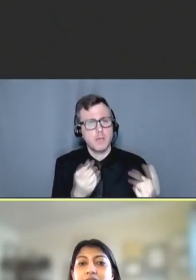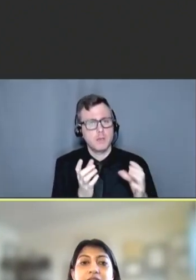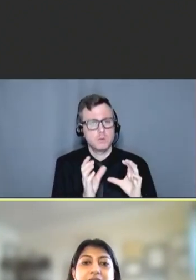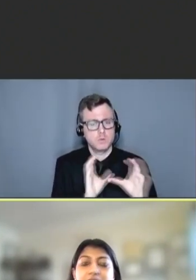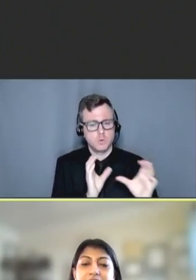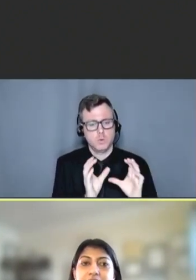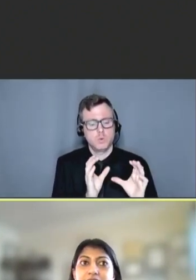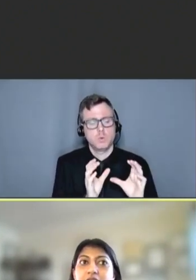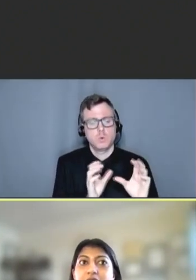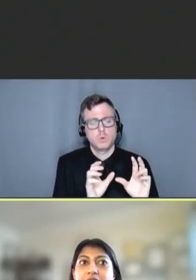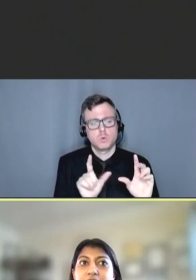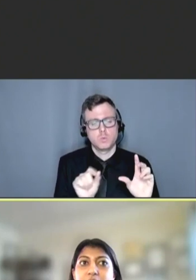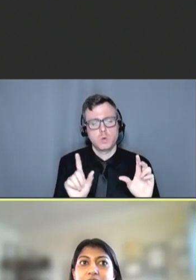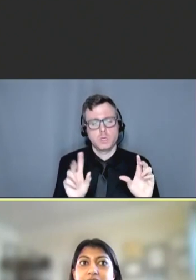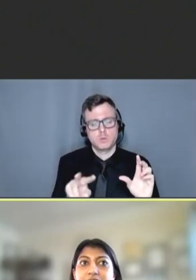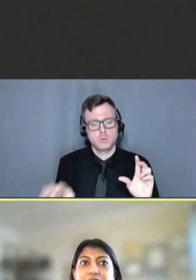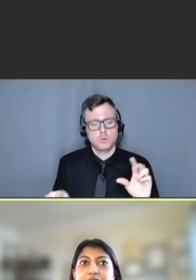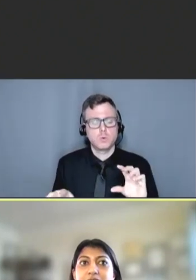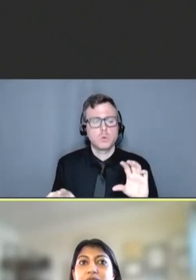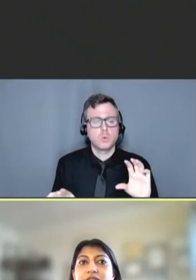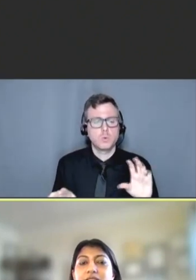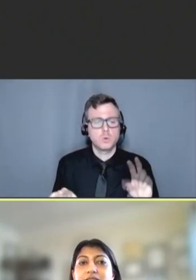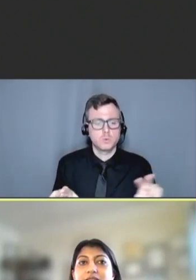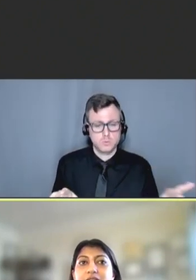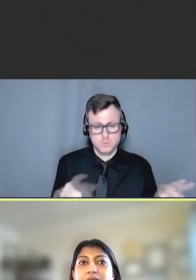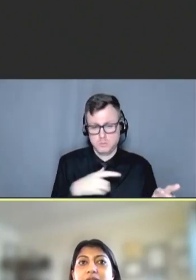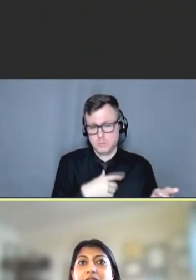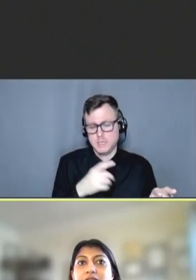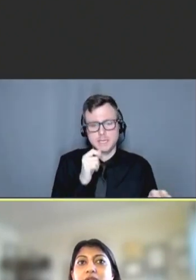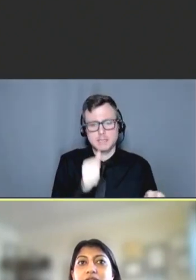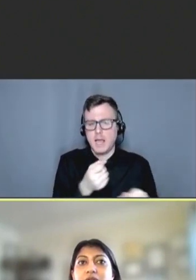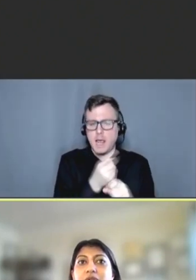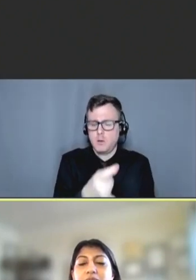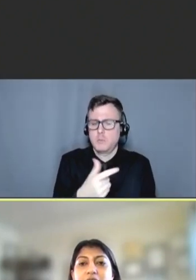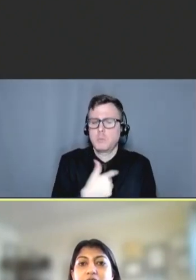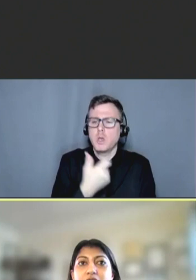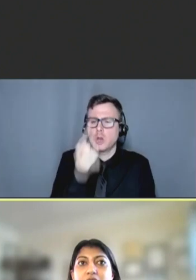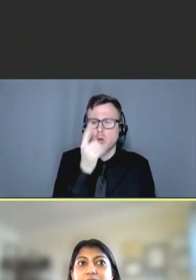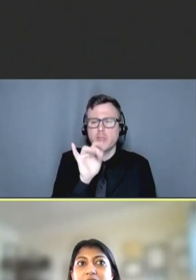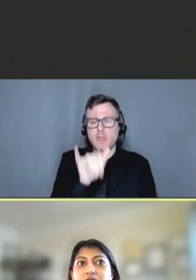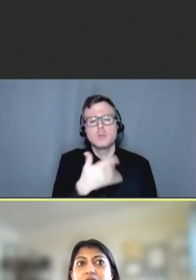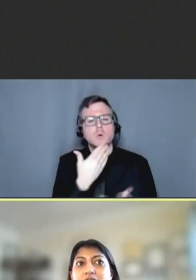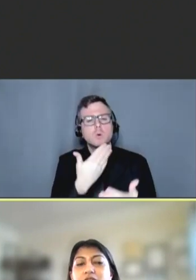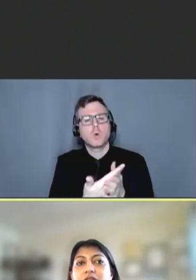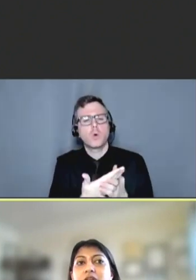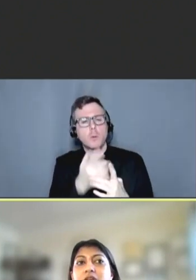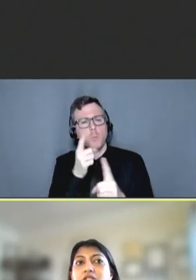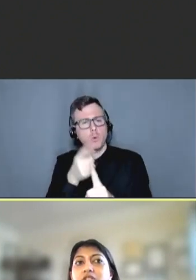It's again, it's not an annual vaccine, as I previously stated, but annual is a good marker of penetration.